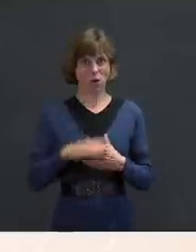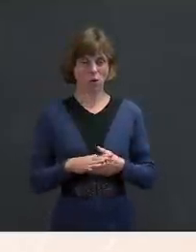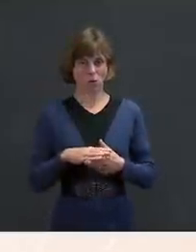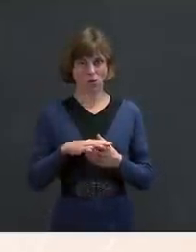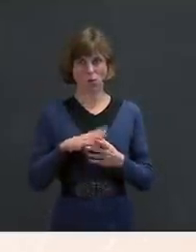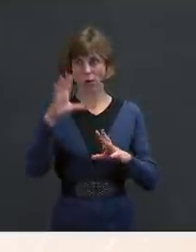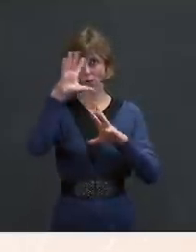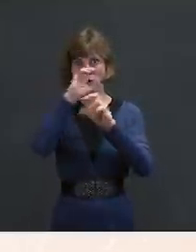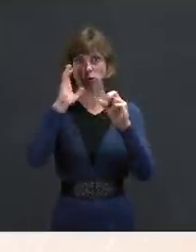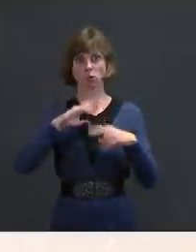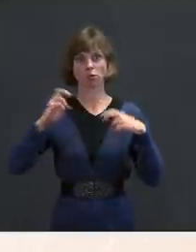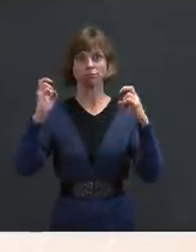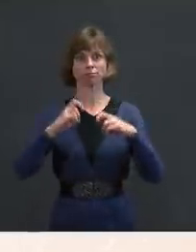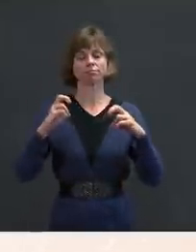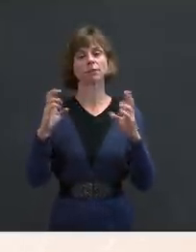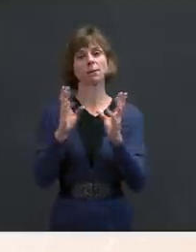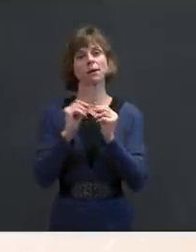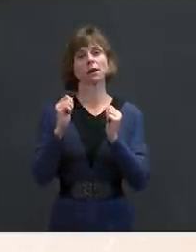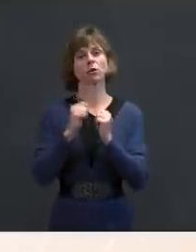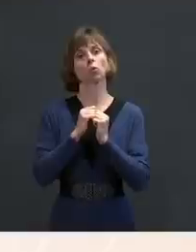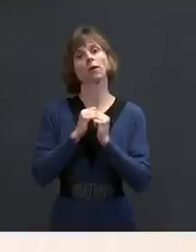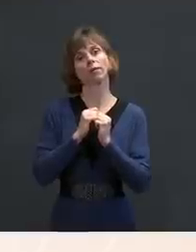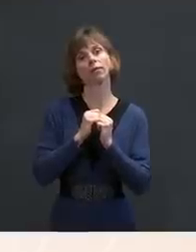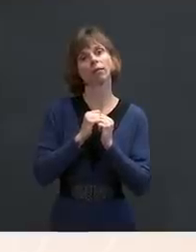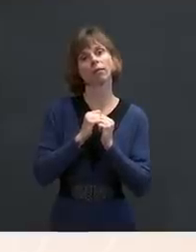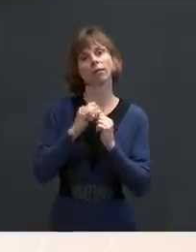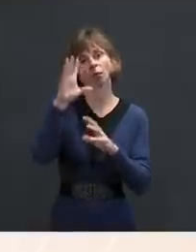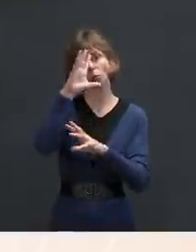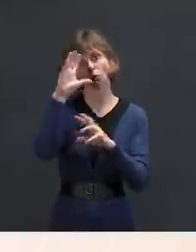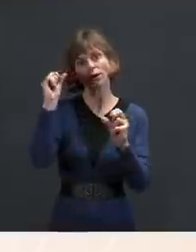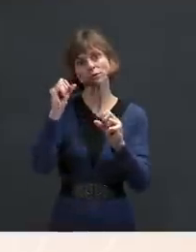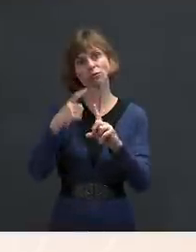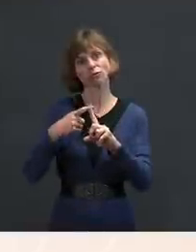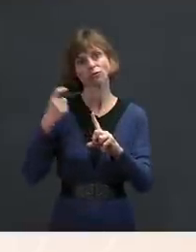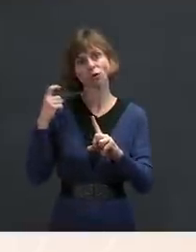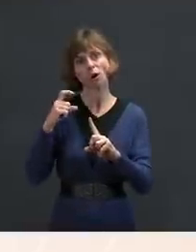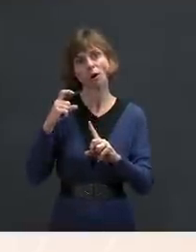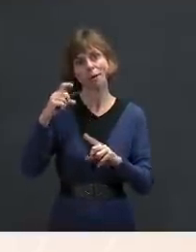with President Andrés Manuel López Obrador, the President of Mexico.